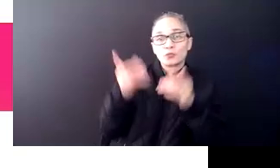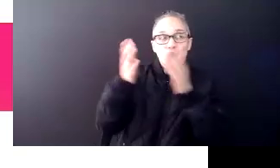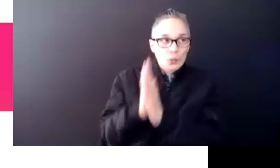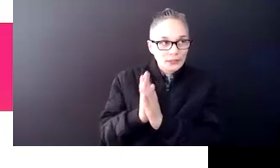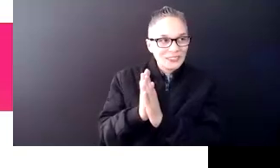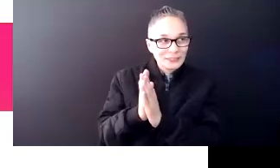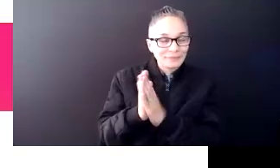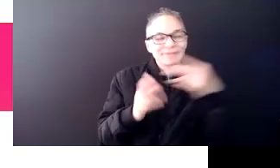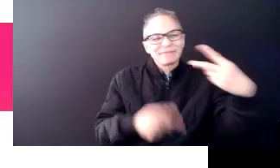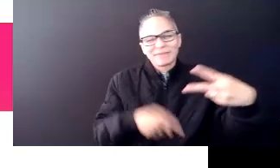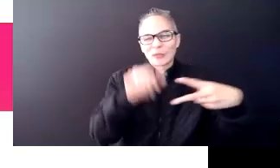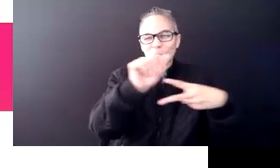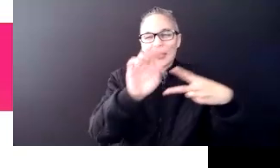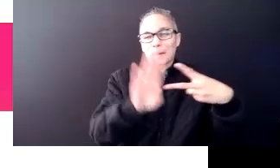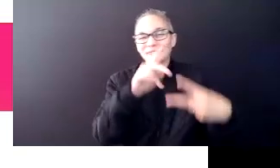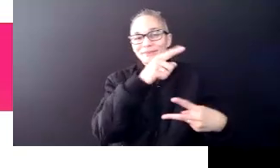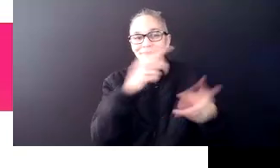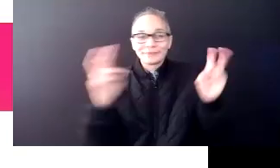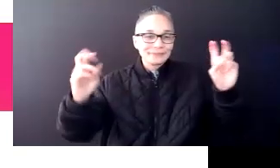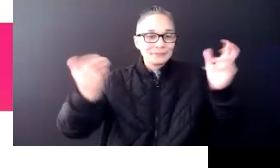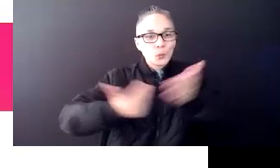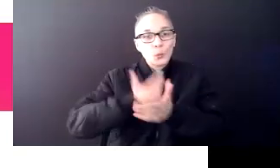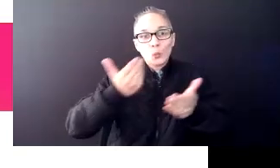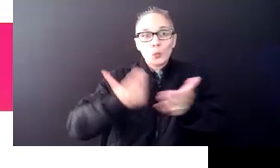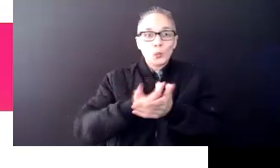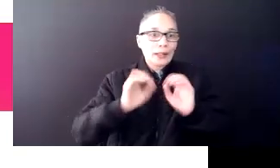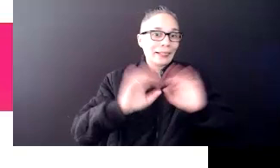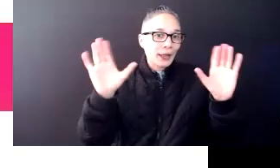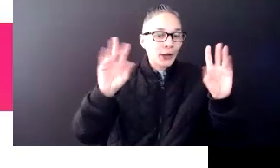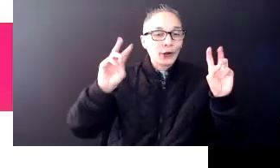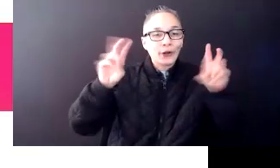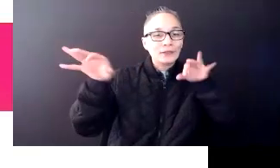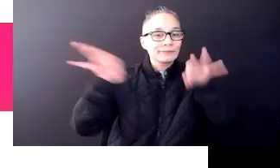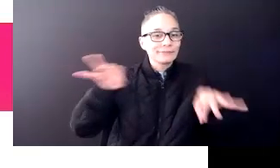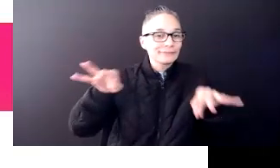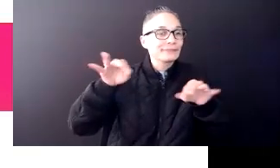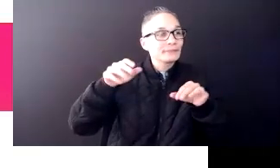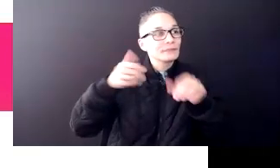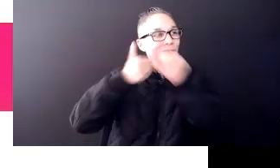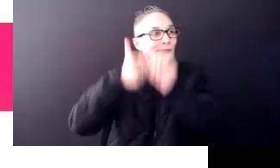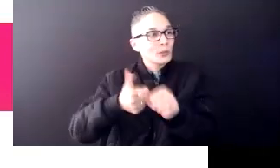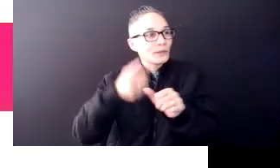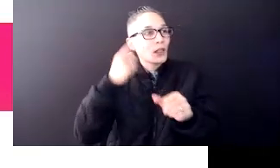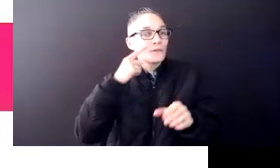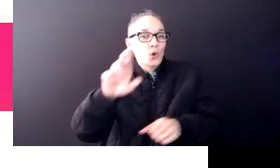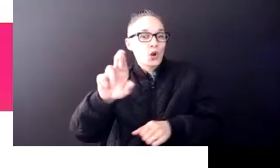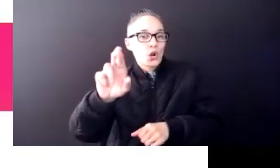And so again, those are the new clarified, guidelines that we use for RSI.